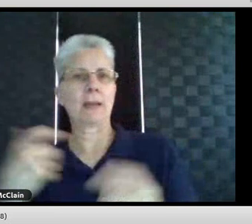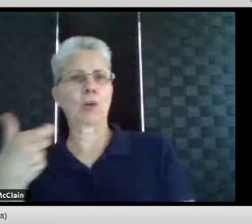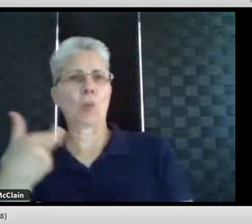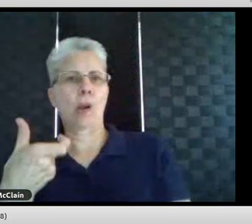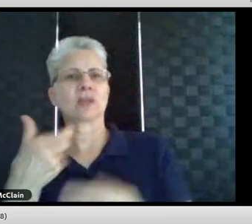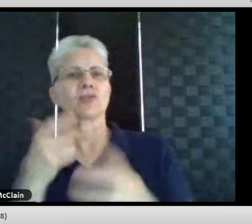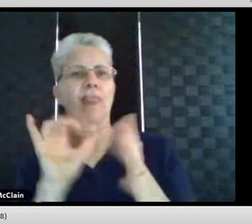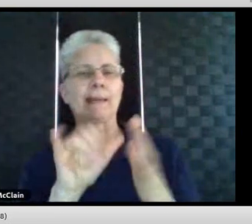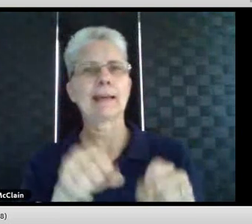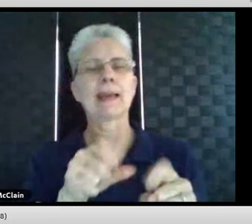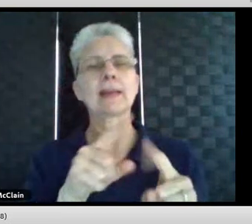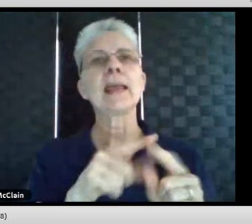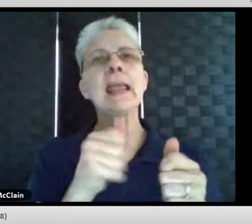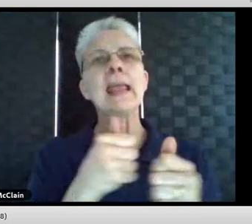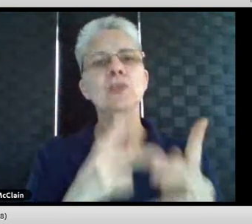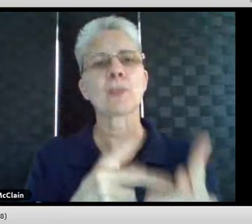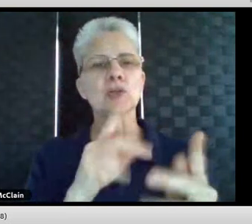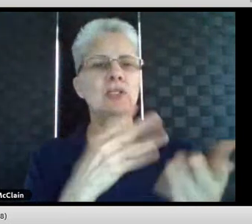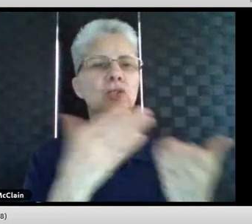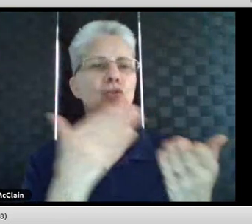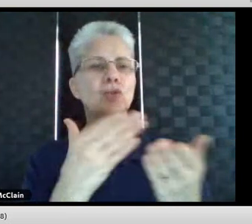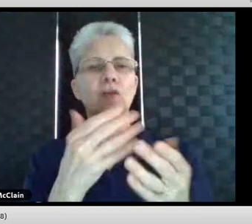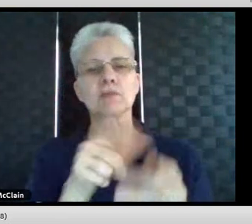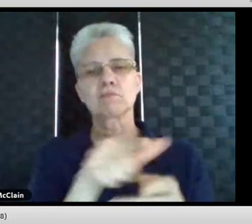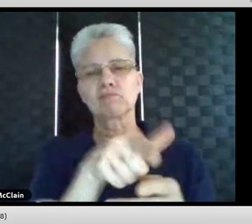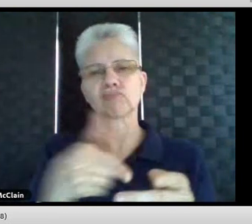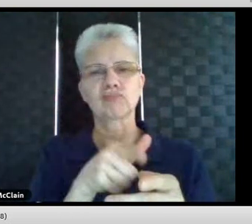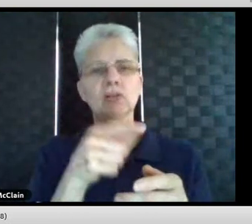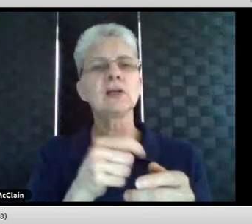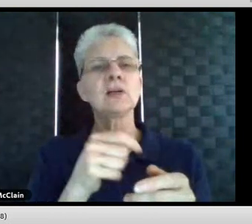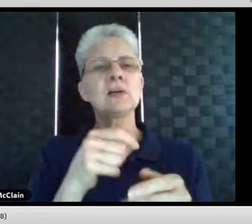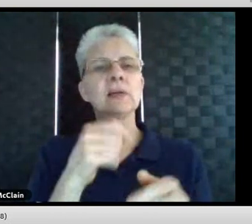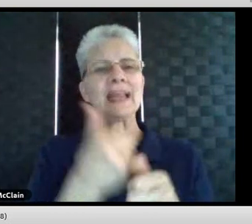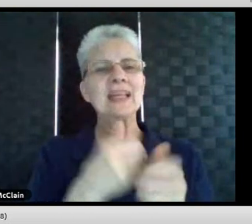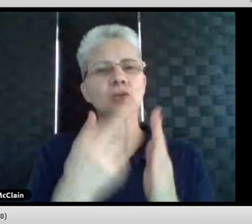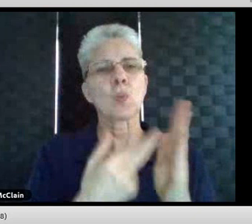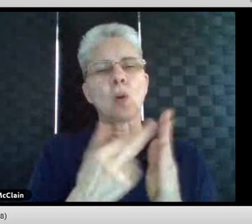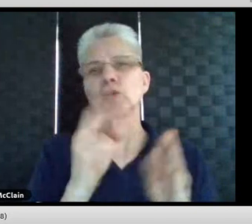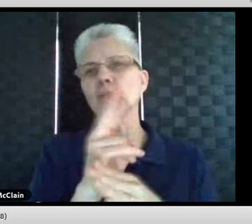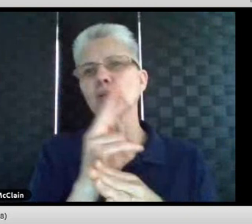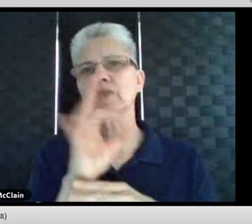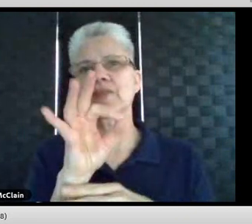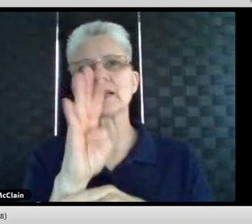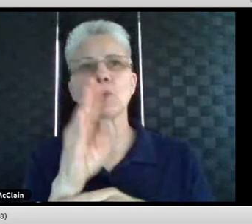and then each person serves in each role. So you could use Facebook. If you have a digital-chat service,